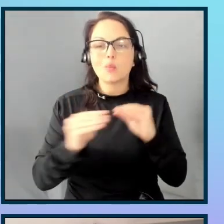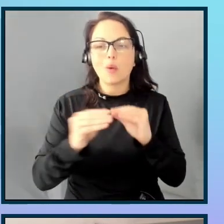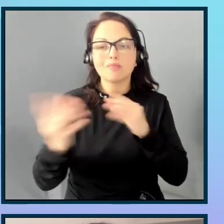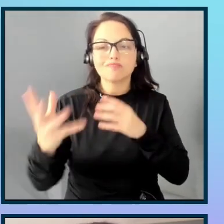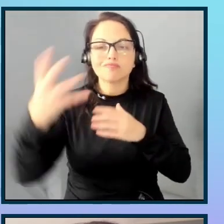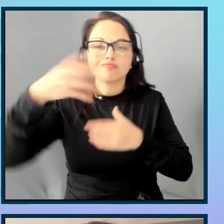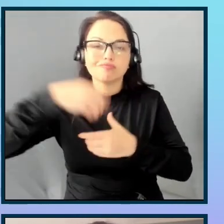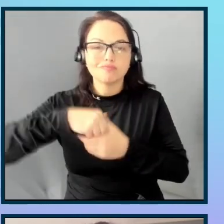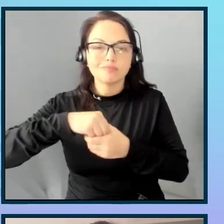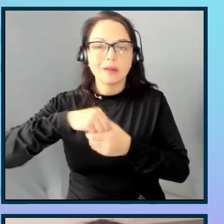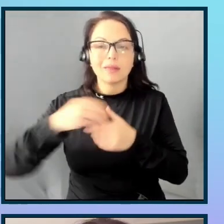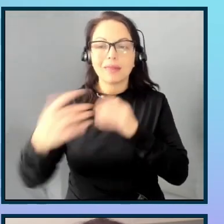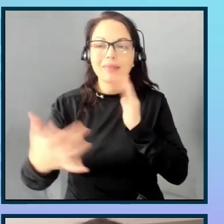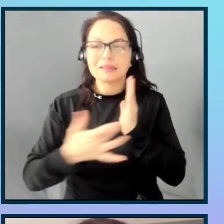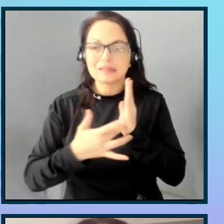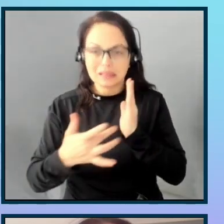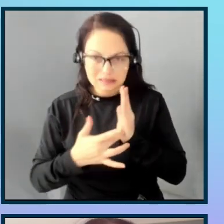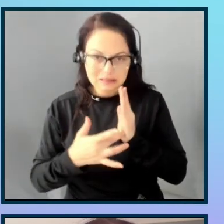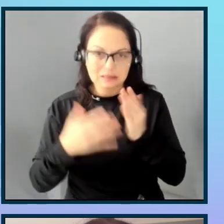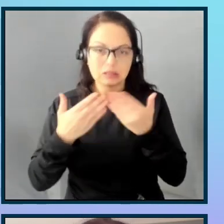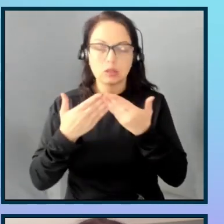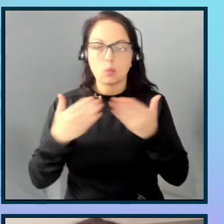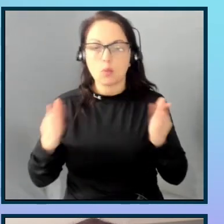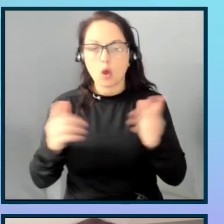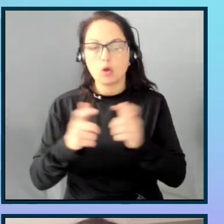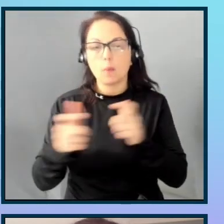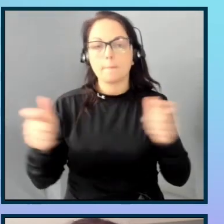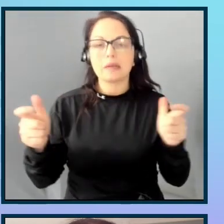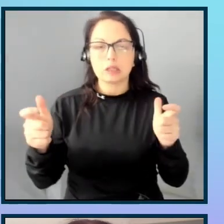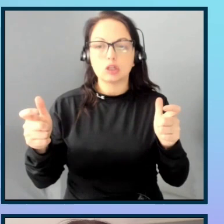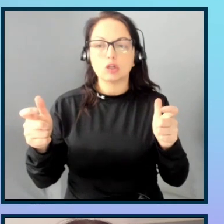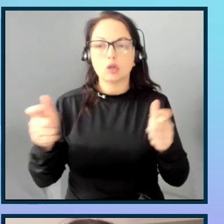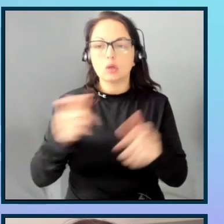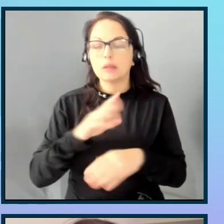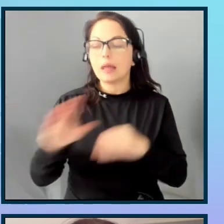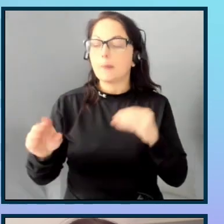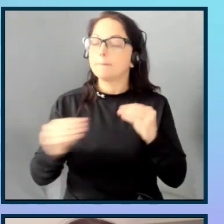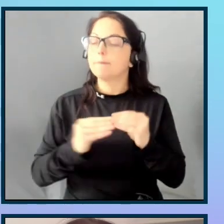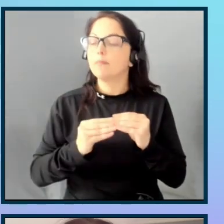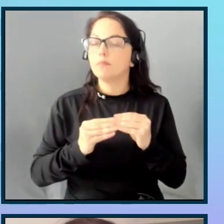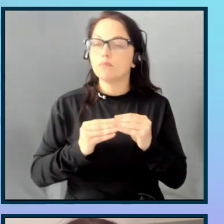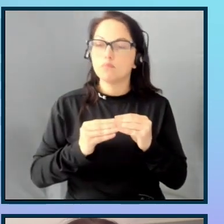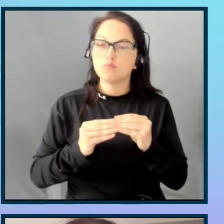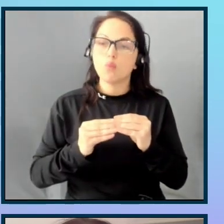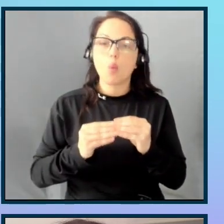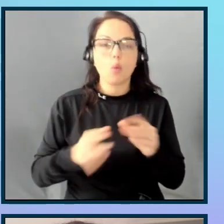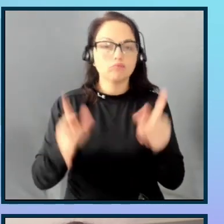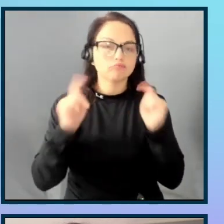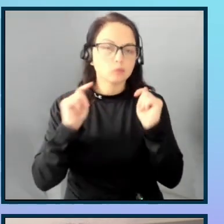Then the techniques are there broader, they're bigger, they're more prescriptive. They're more of a tutorial as well.